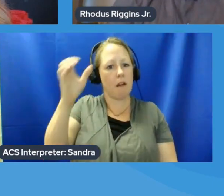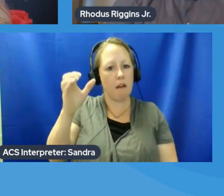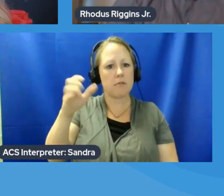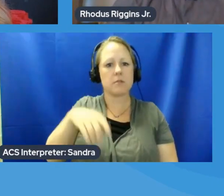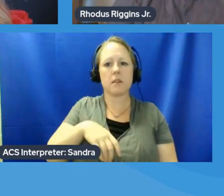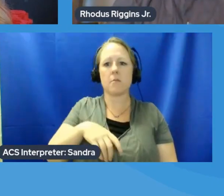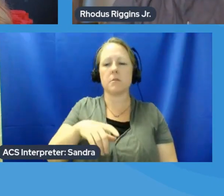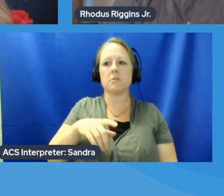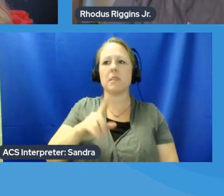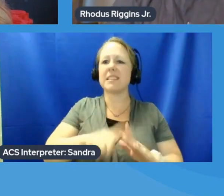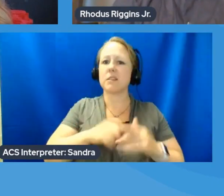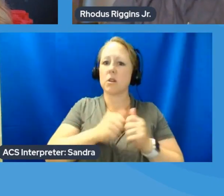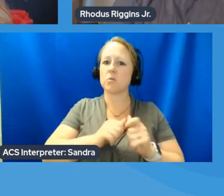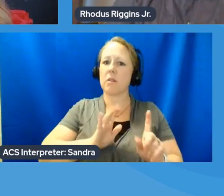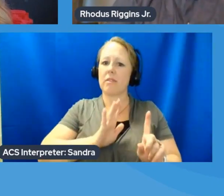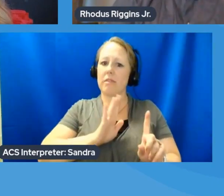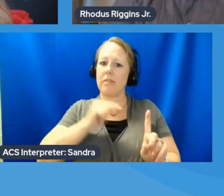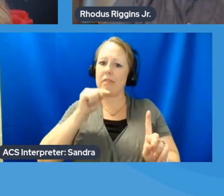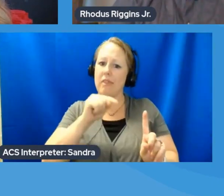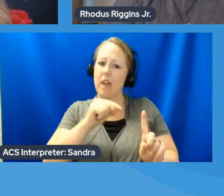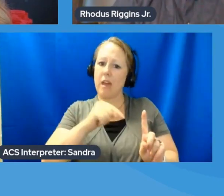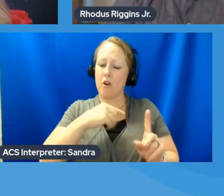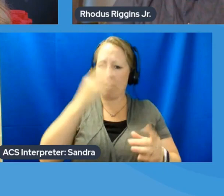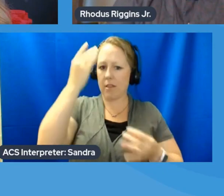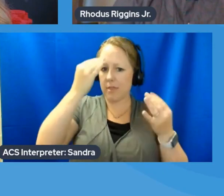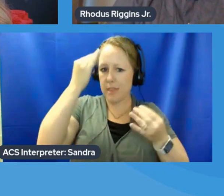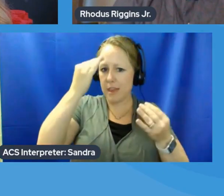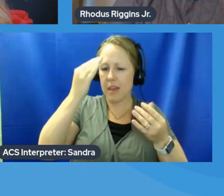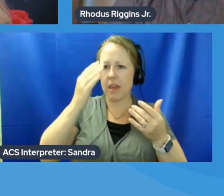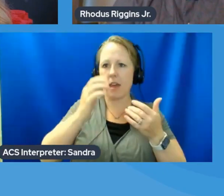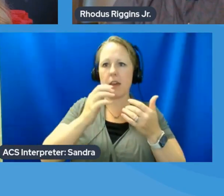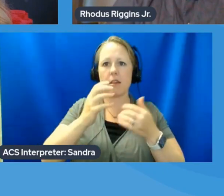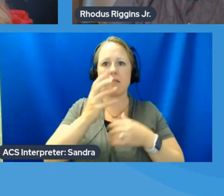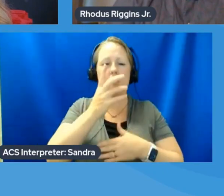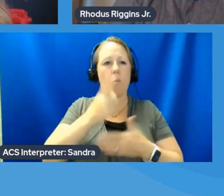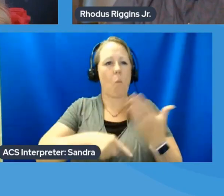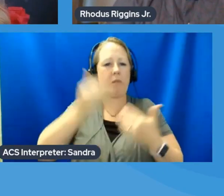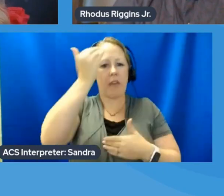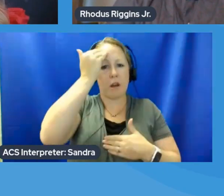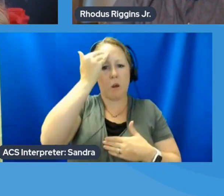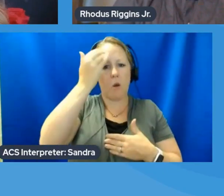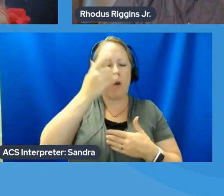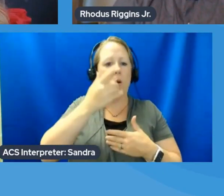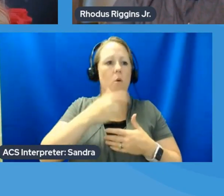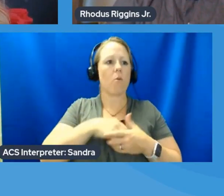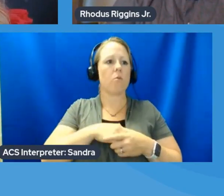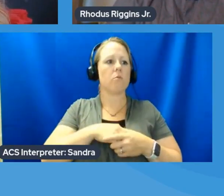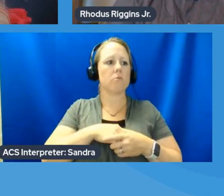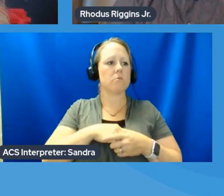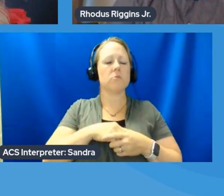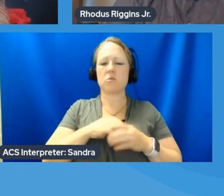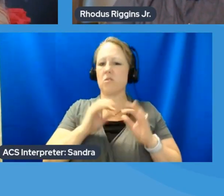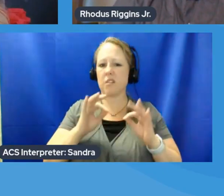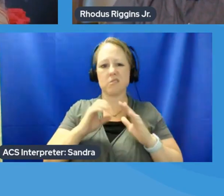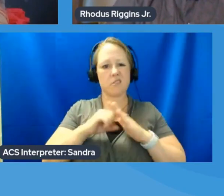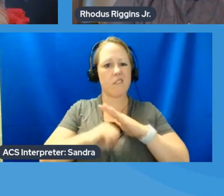And so it's very rare child centered. And with that foundation families as well as early childhood practitioners